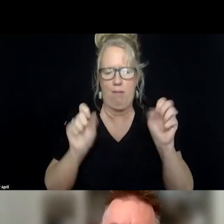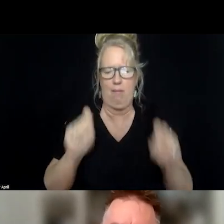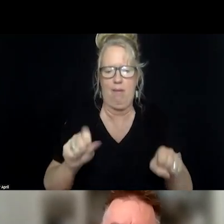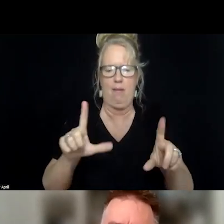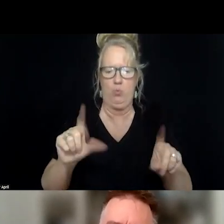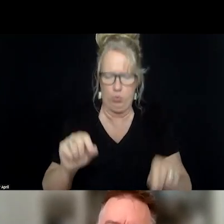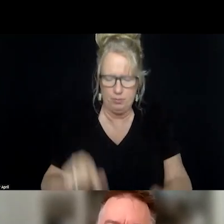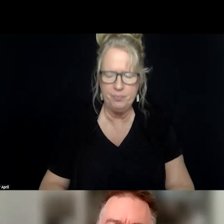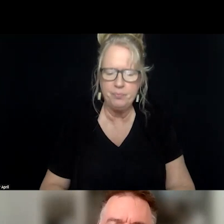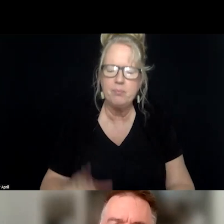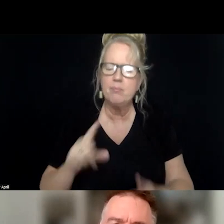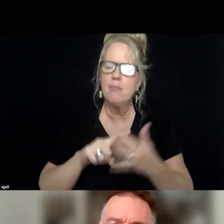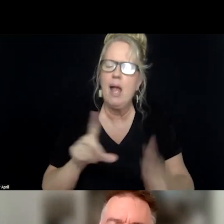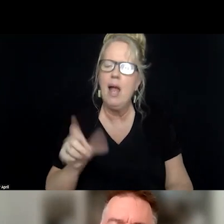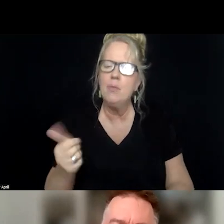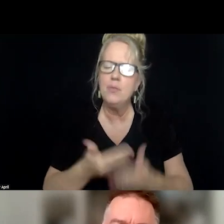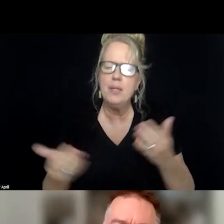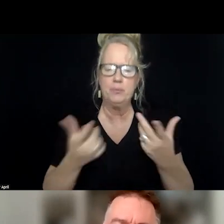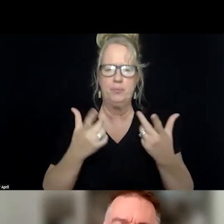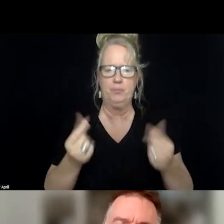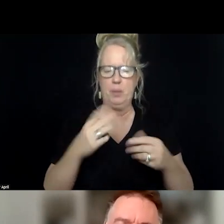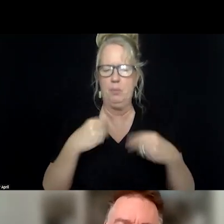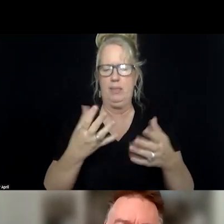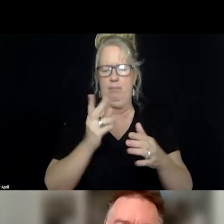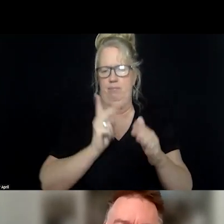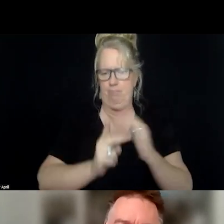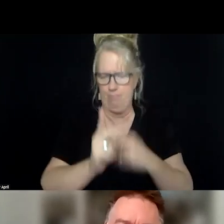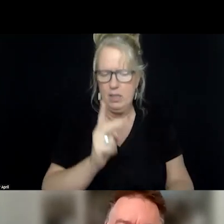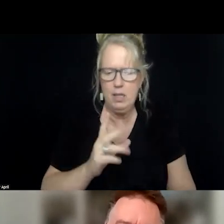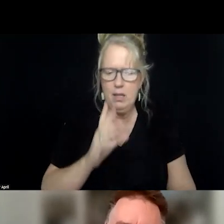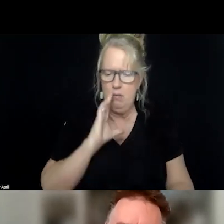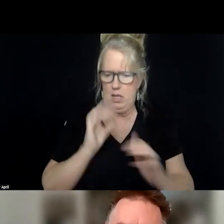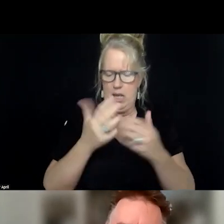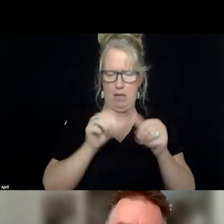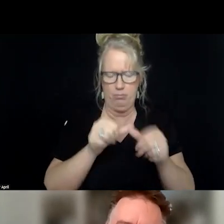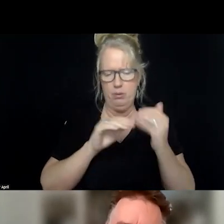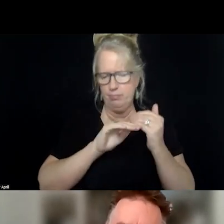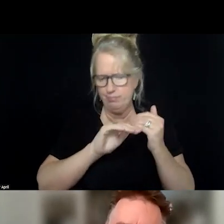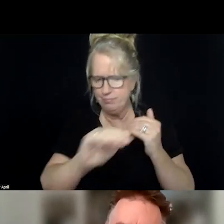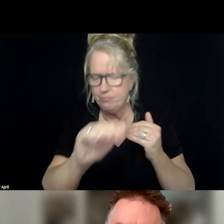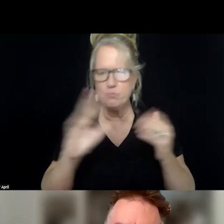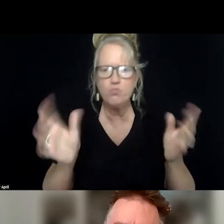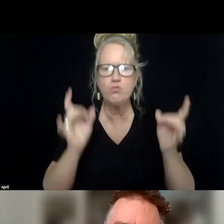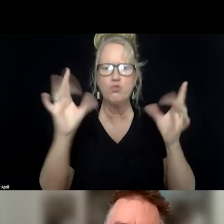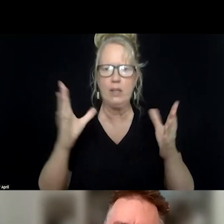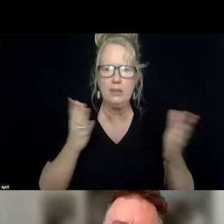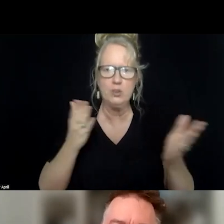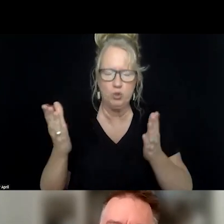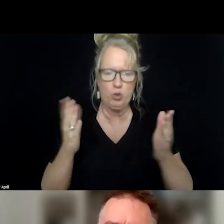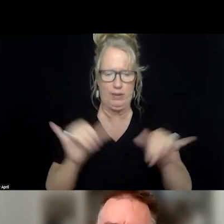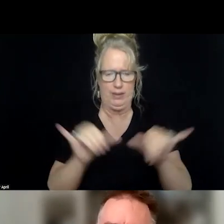WHAT I WANT TO DO IS GET INSIGHT INTO SUSTAINABLE CRISIS SYSTEMS.